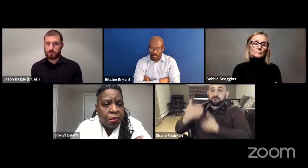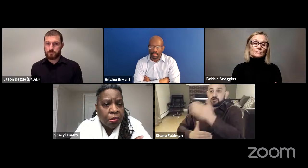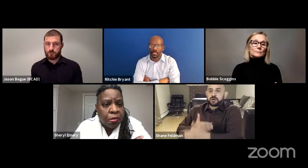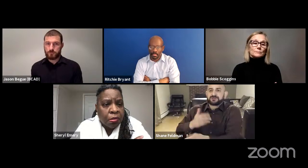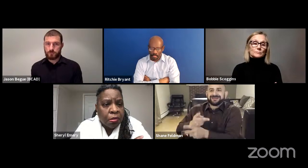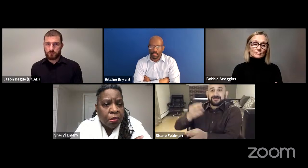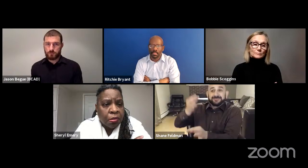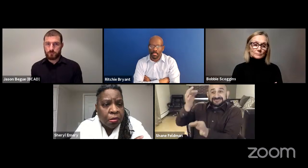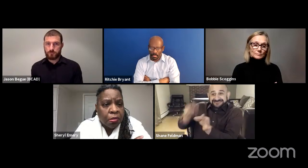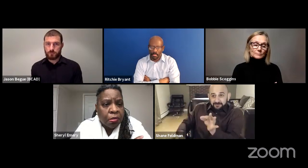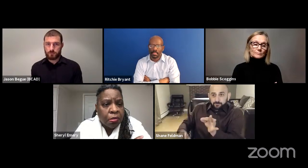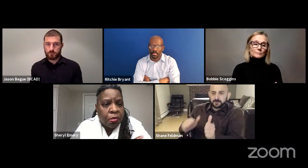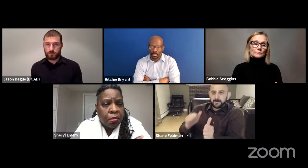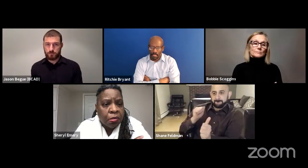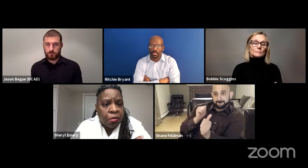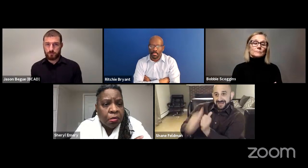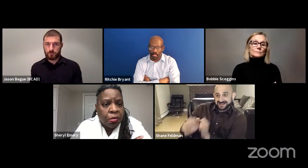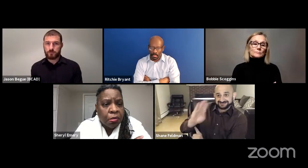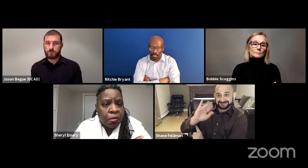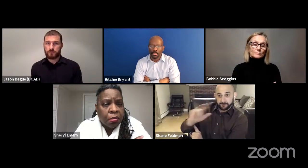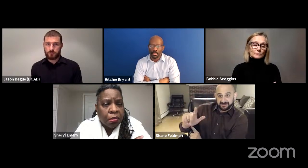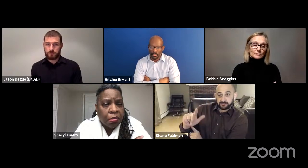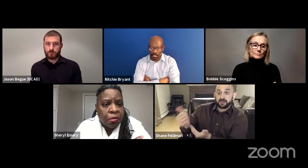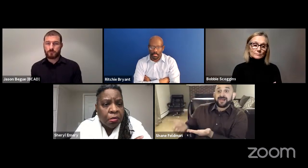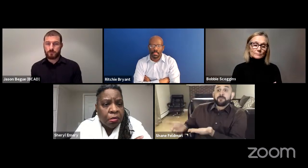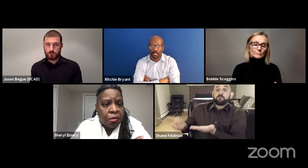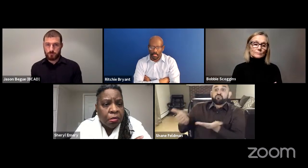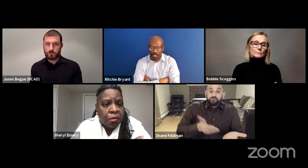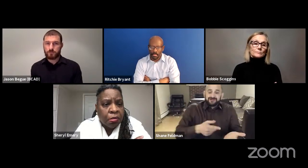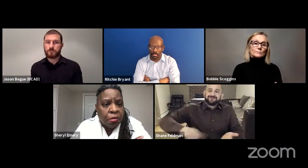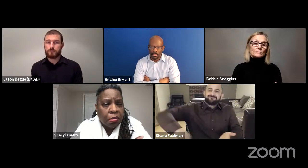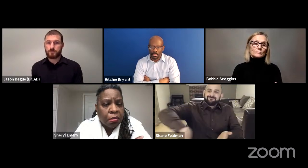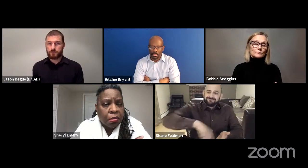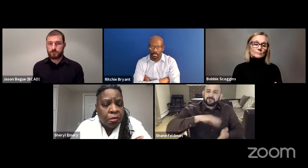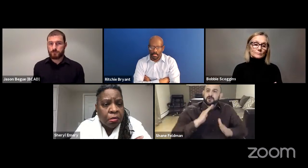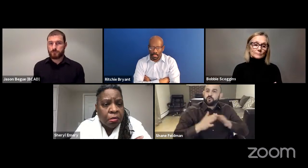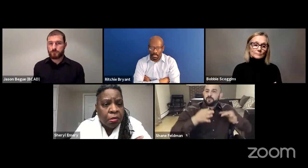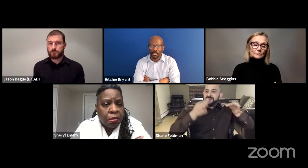conflicts and problems within the legislative process. Keep it as simple as possible, and